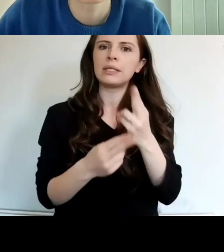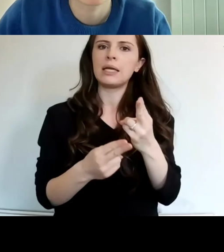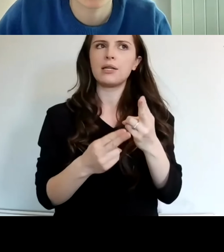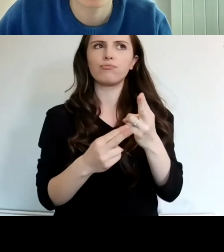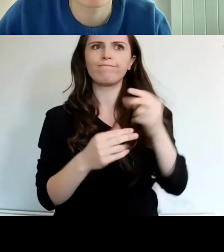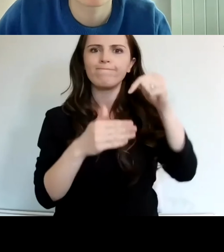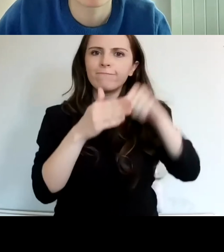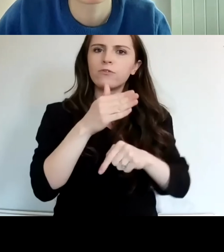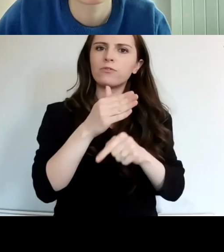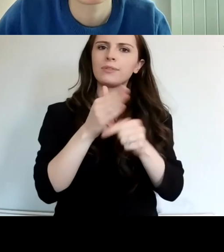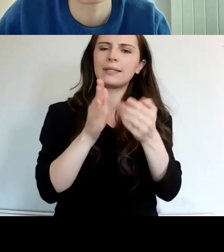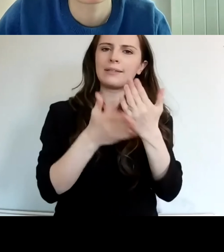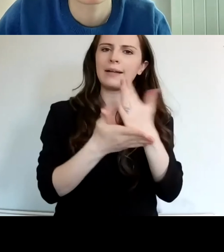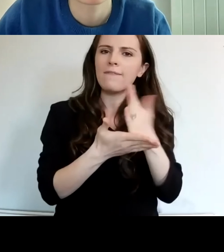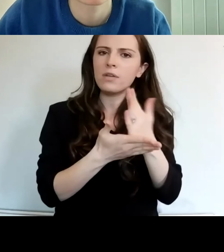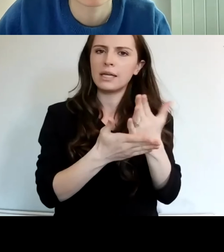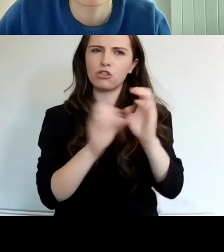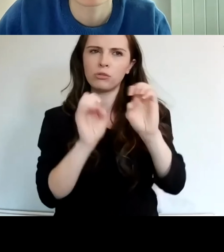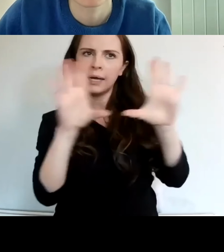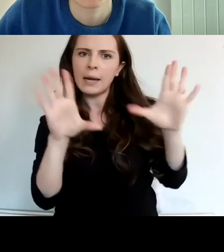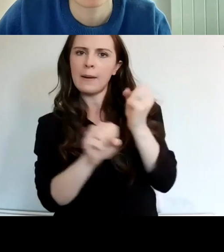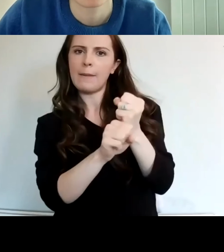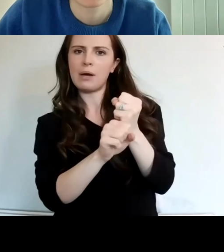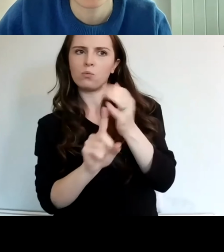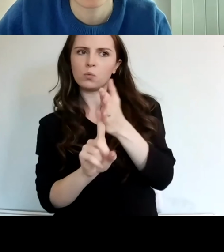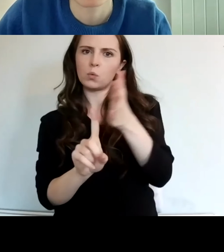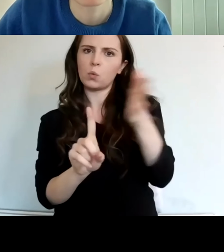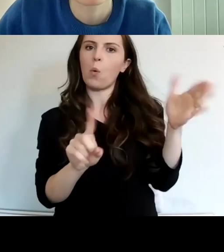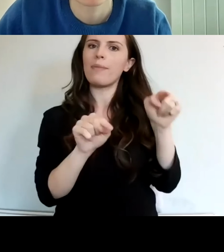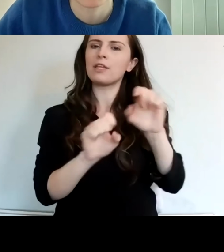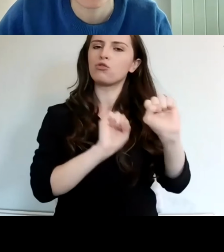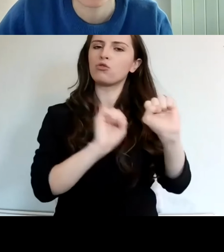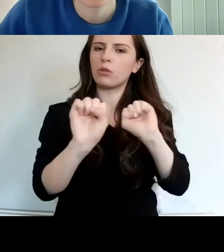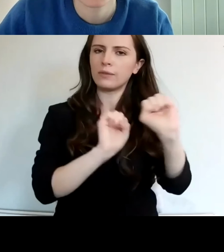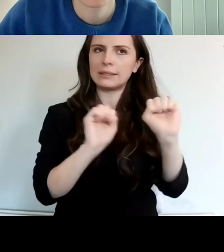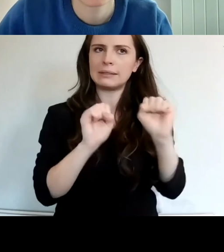on the scope of the specific services that fall within the remit of this Act.